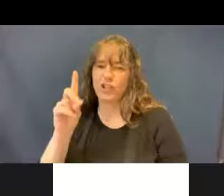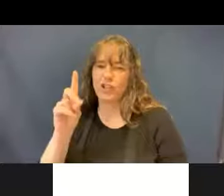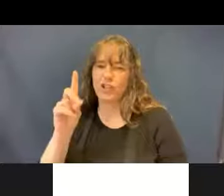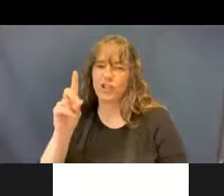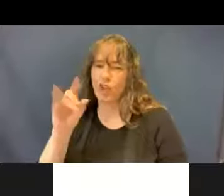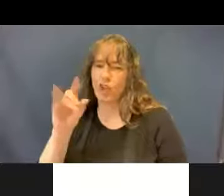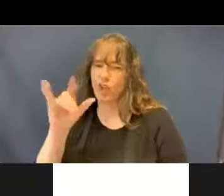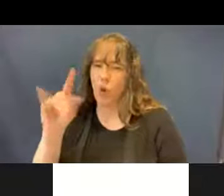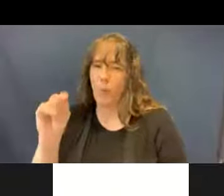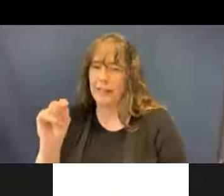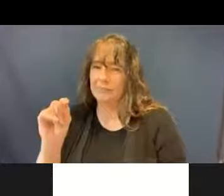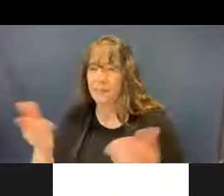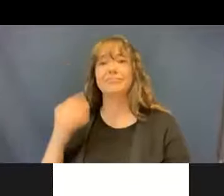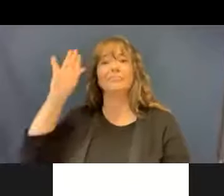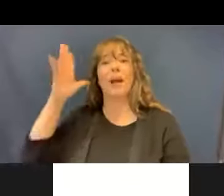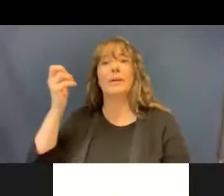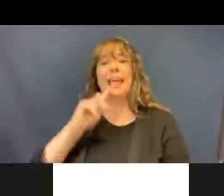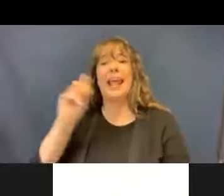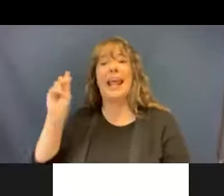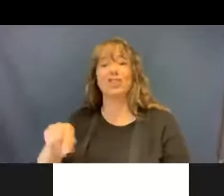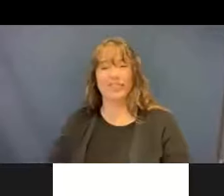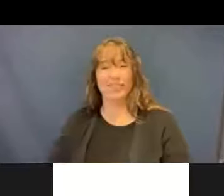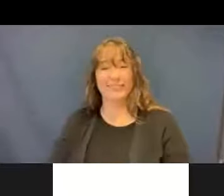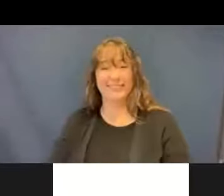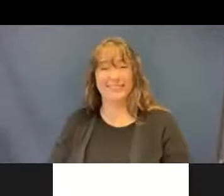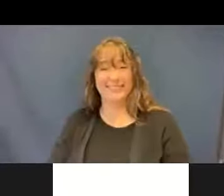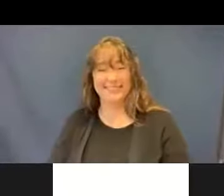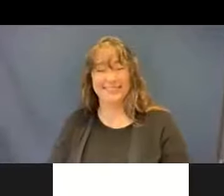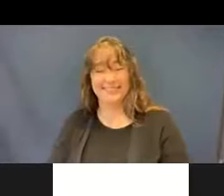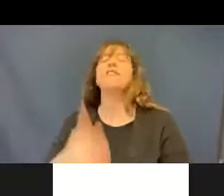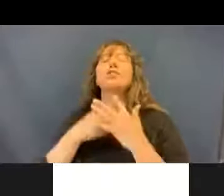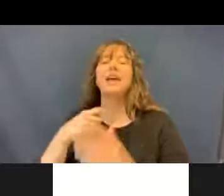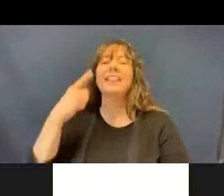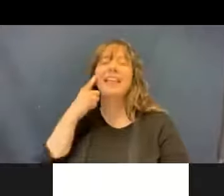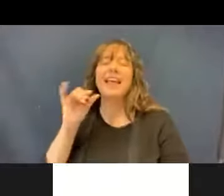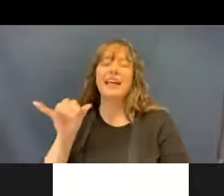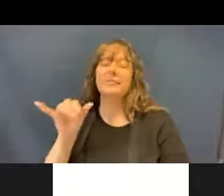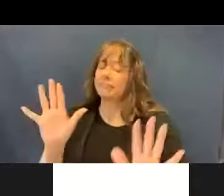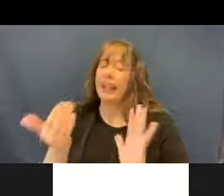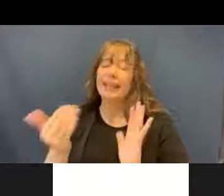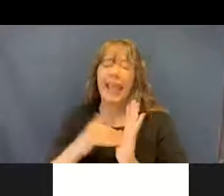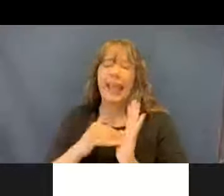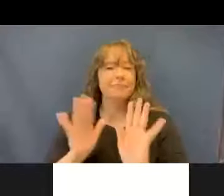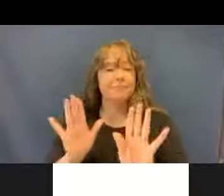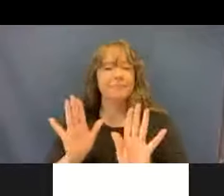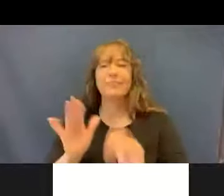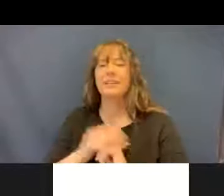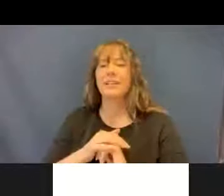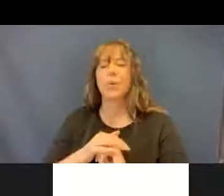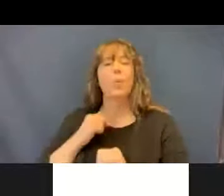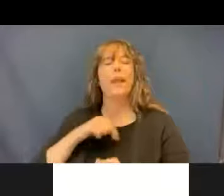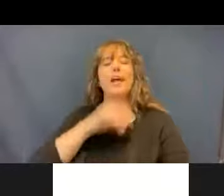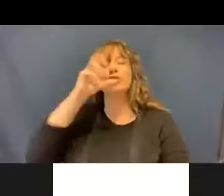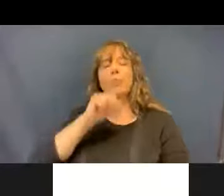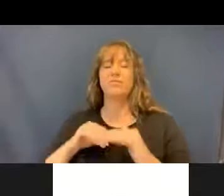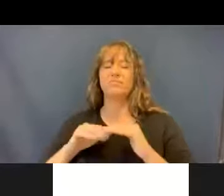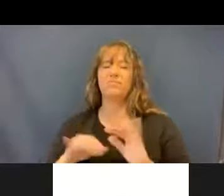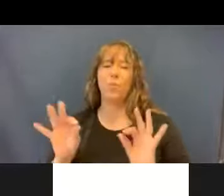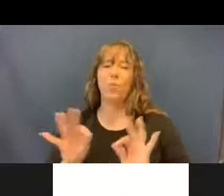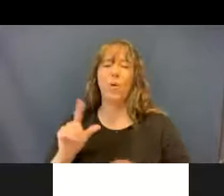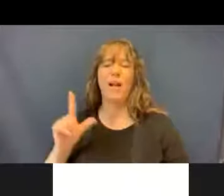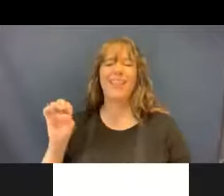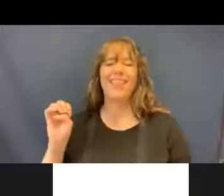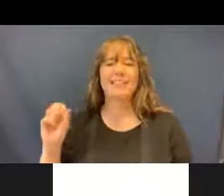that one for starters. I think, again, assuming that we're less than, going ahead and doing